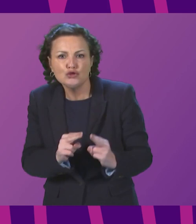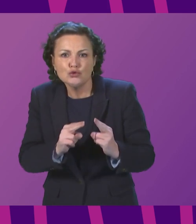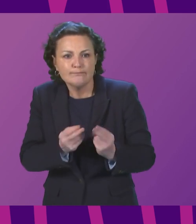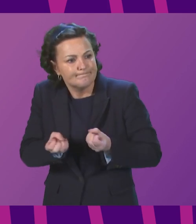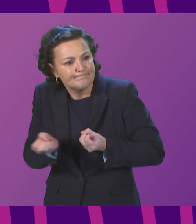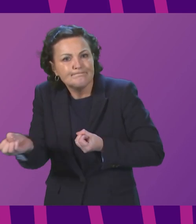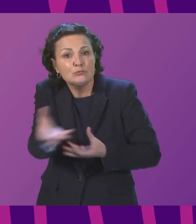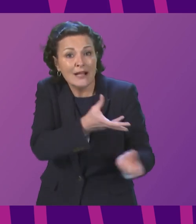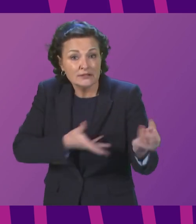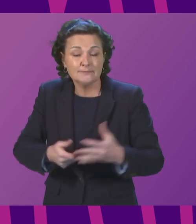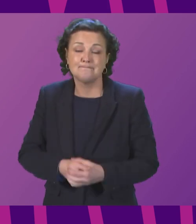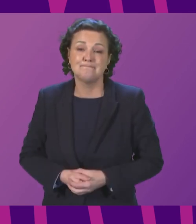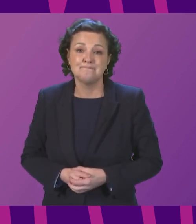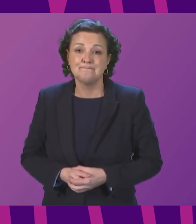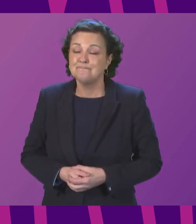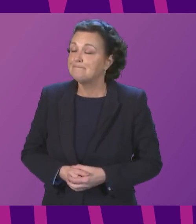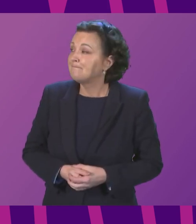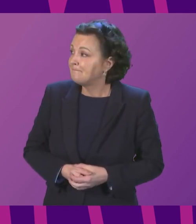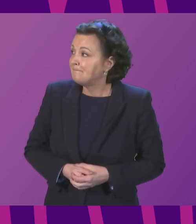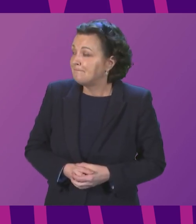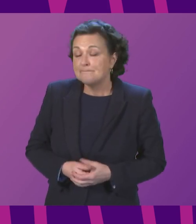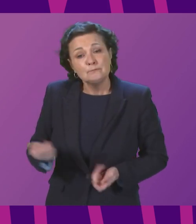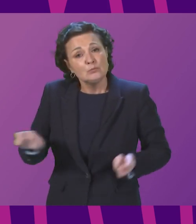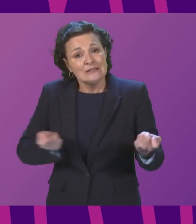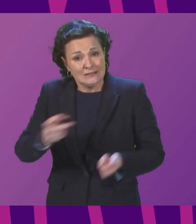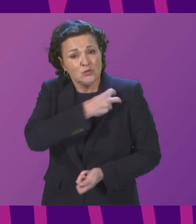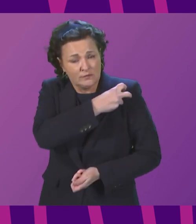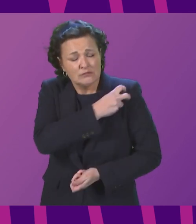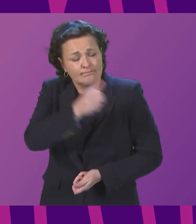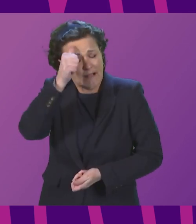of the virus. Although abiding by current guidance and protections is vitally important